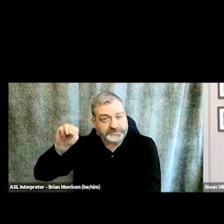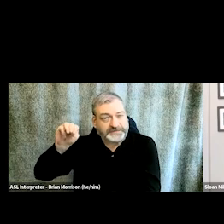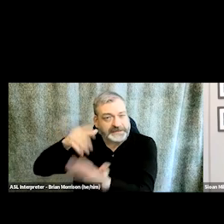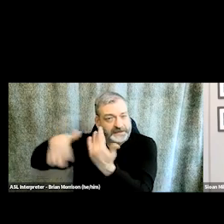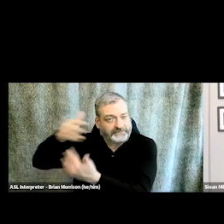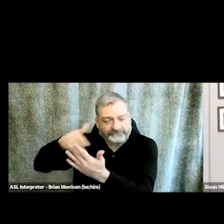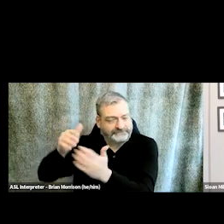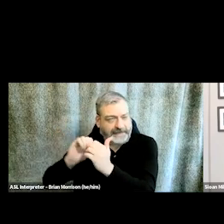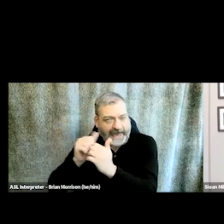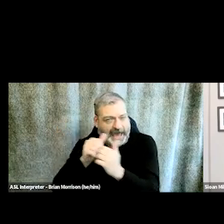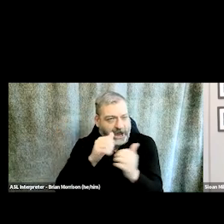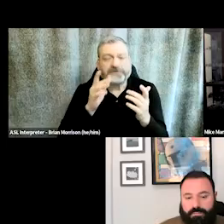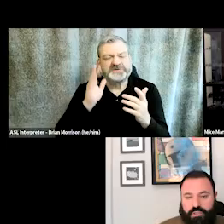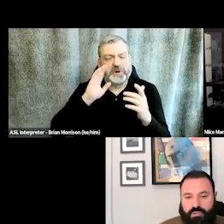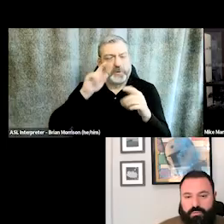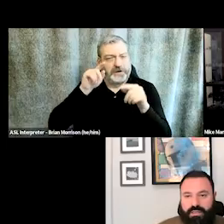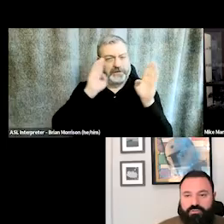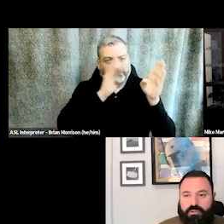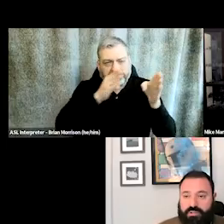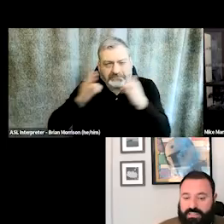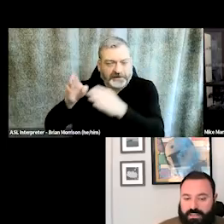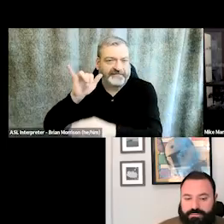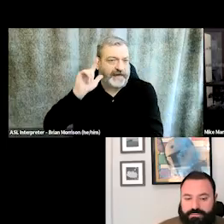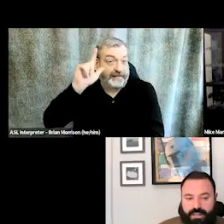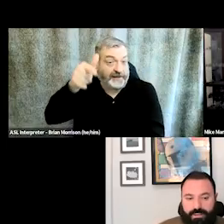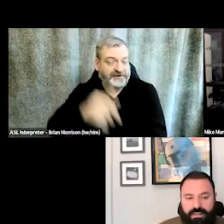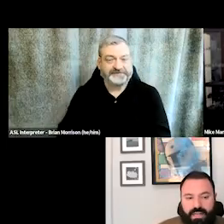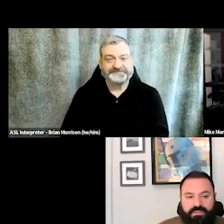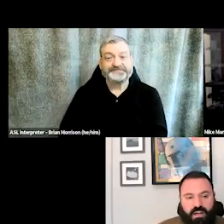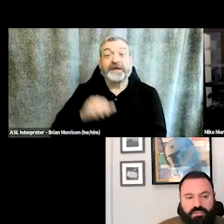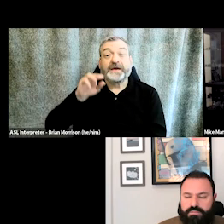So, Mike, I'd love to invite you back up to introduce yourself and kind of COVID